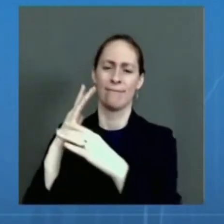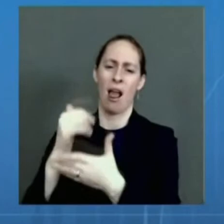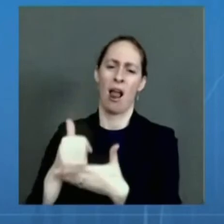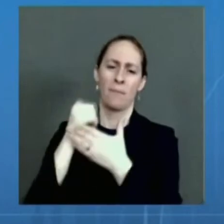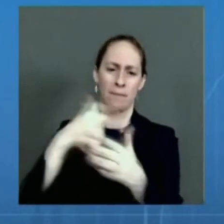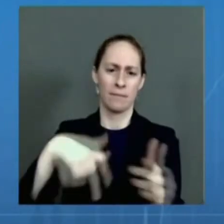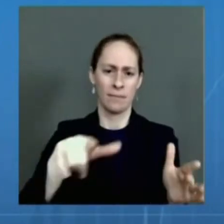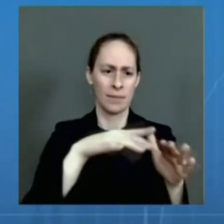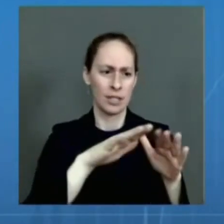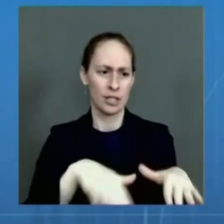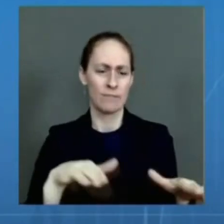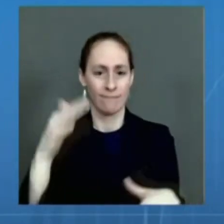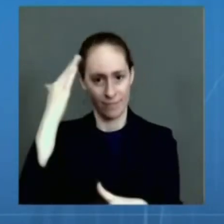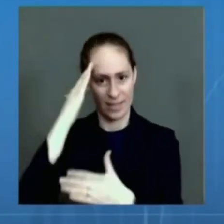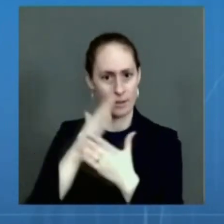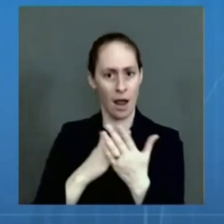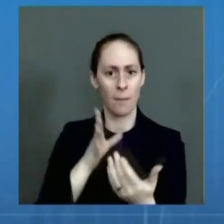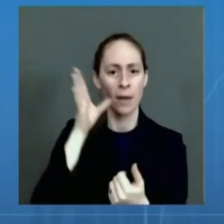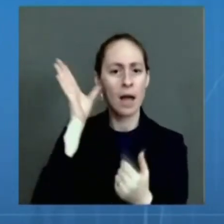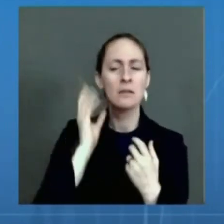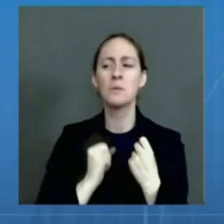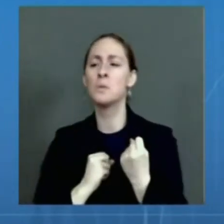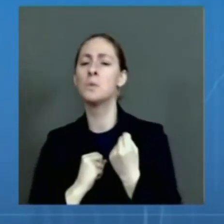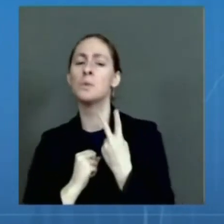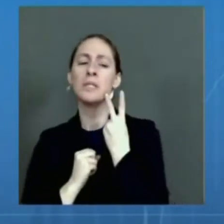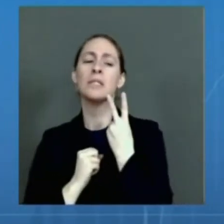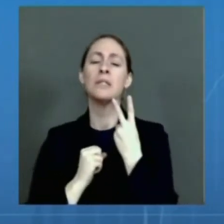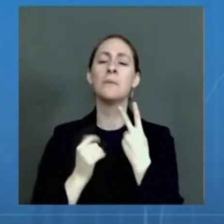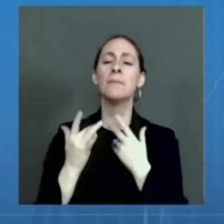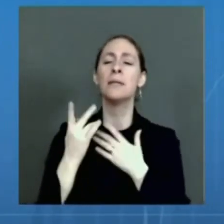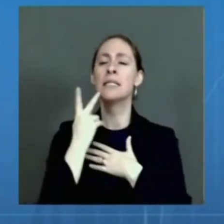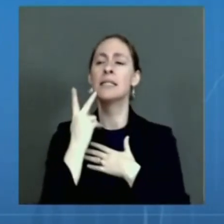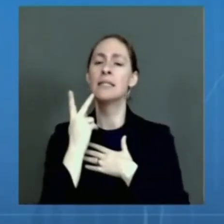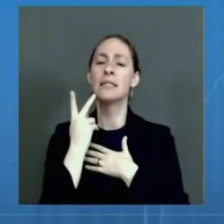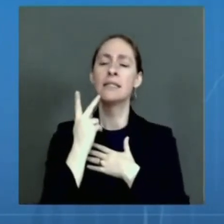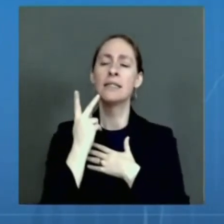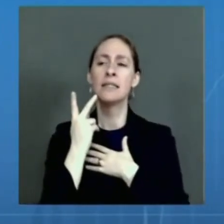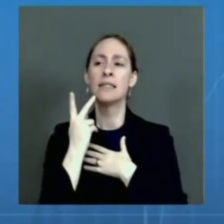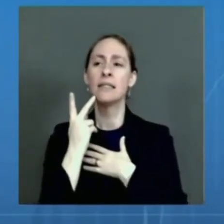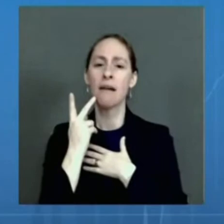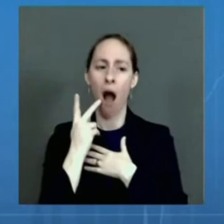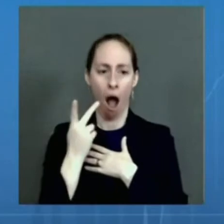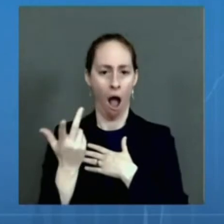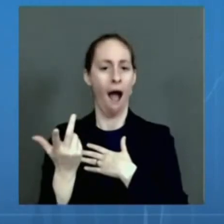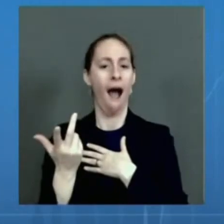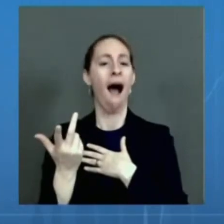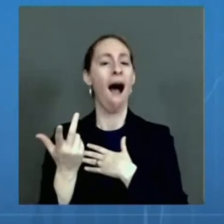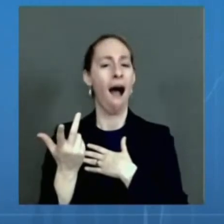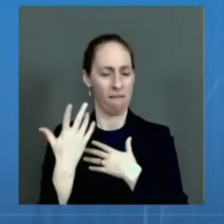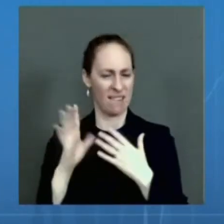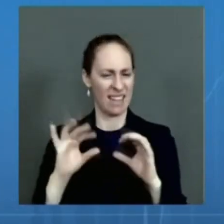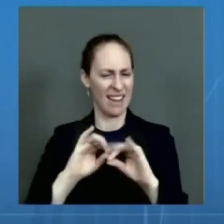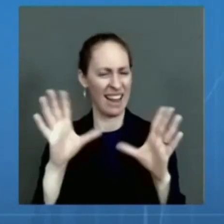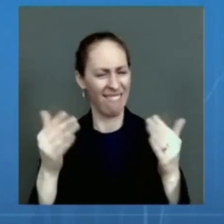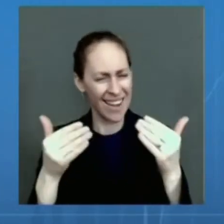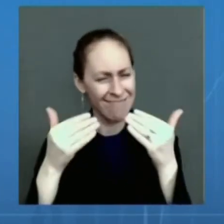MORE DATA TO NOW FEEL CONFIDENT IN MAKING THE DECISION TO GET